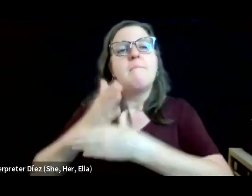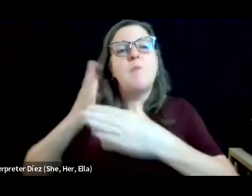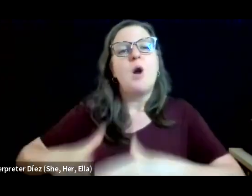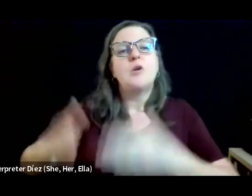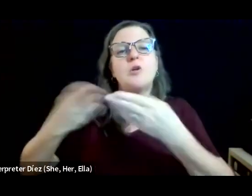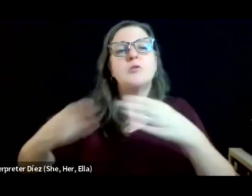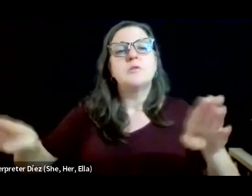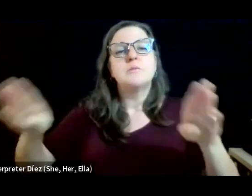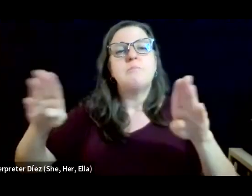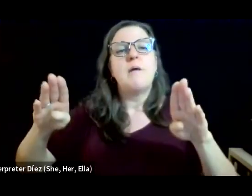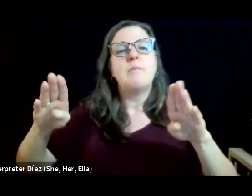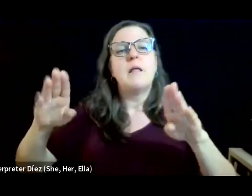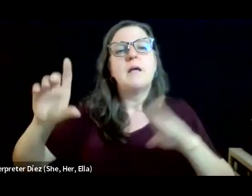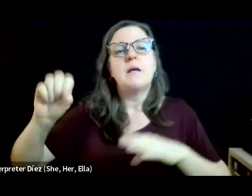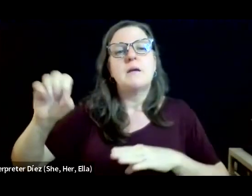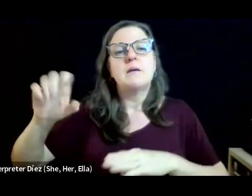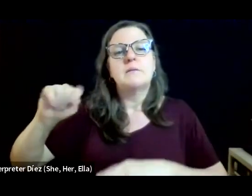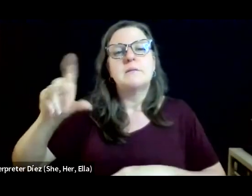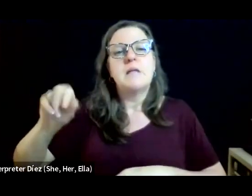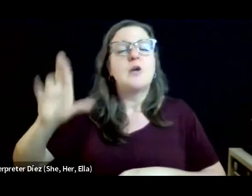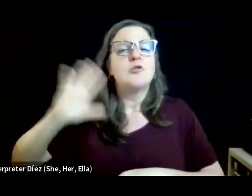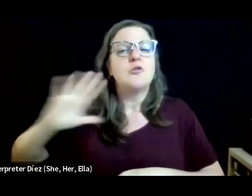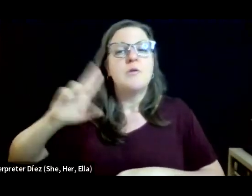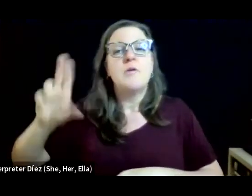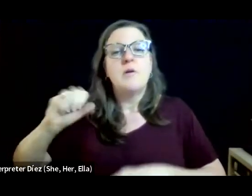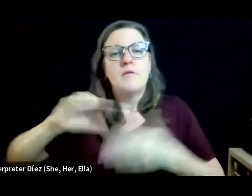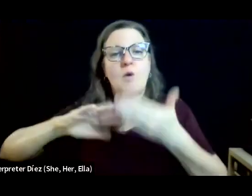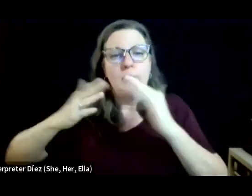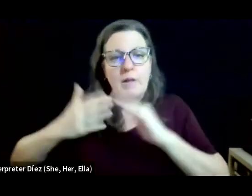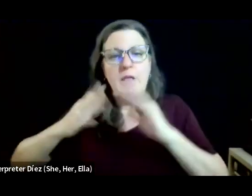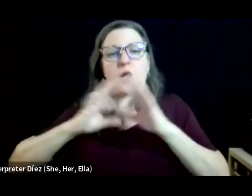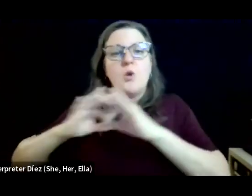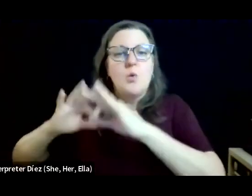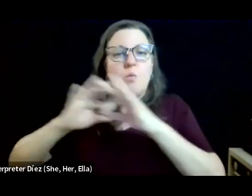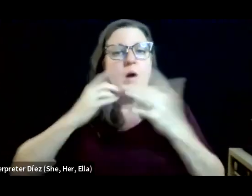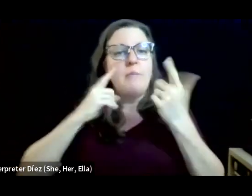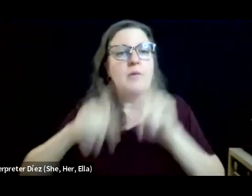US Communities Cooperative Agreement with Home Depot U.S.A.,